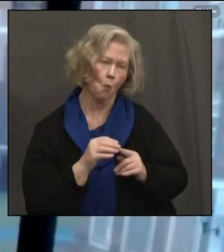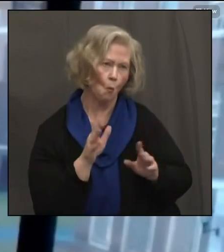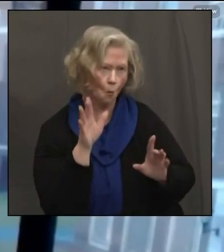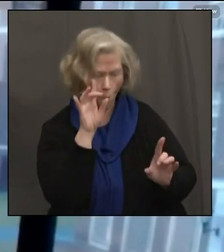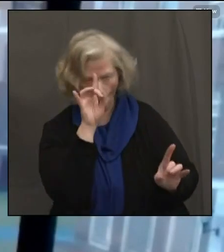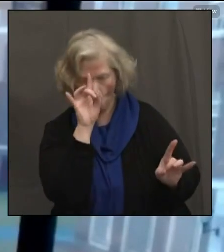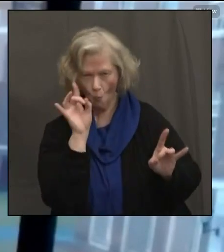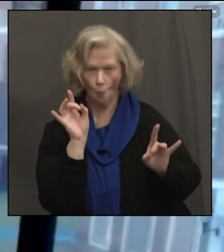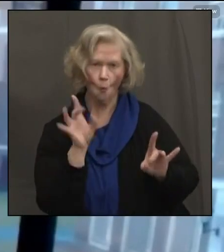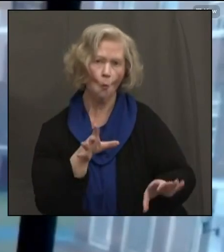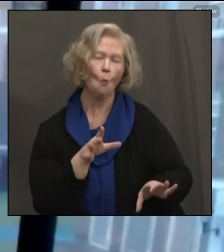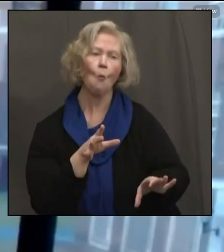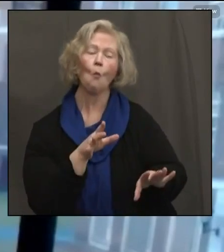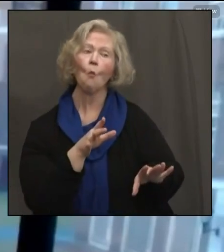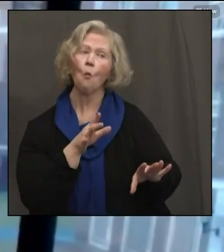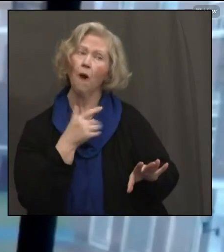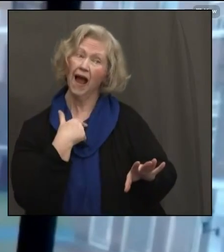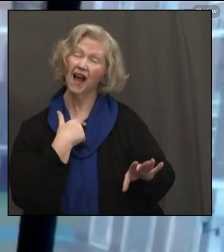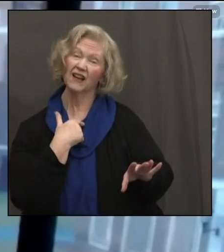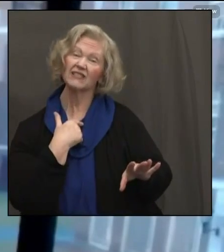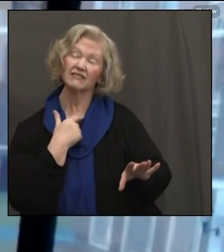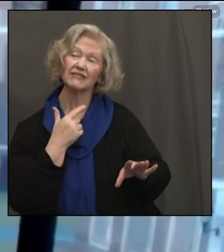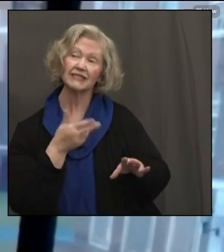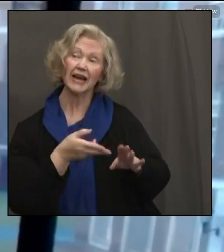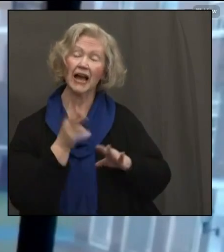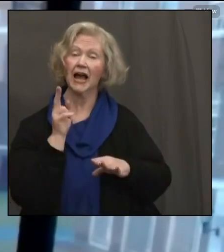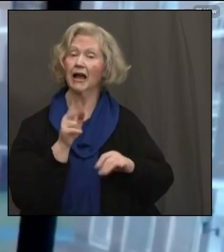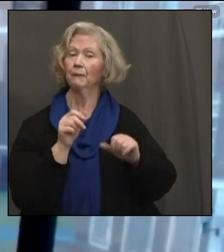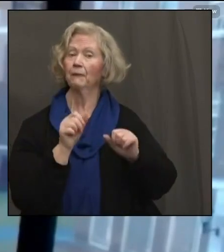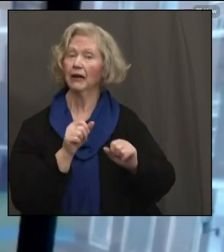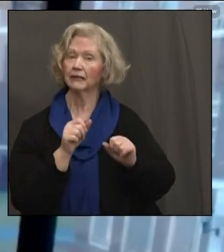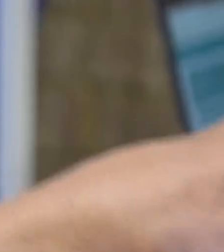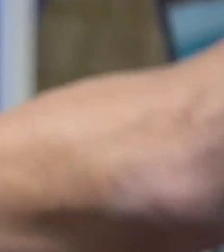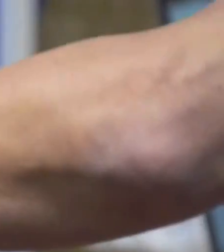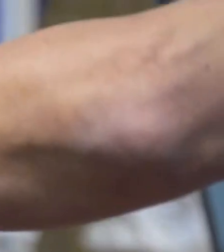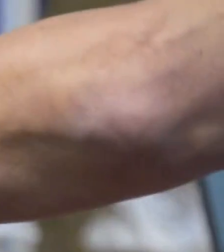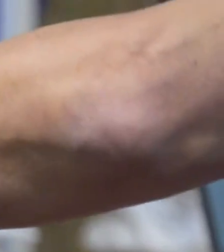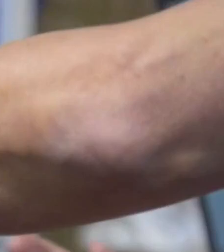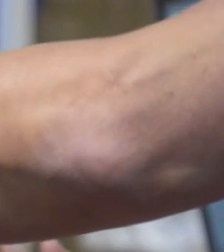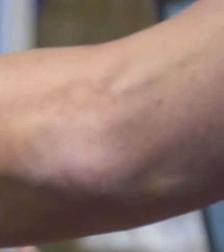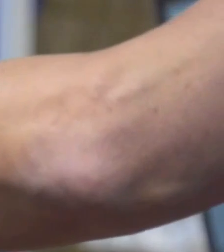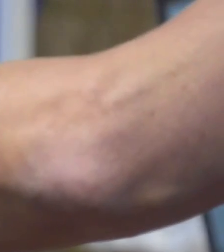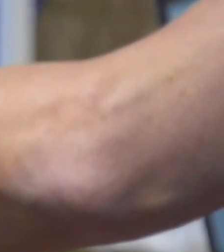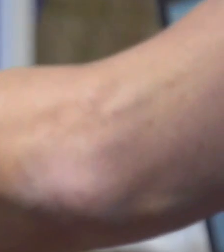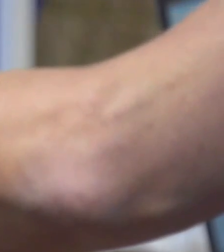AND AT LST FROM WHAT WE KNOW AT THIS MOMENT THE AND AT LST FROM WHAT WE KNOW AT THIS MOMENT THE UK AND AT LST FROM WHAT WE KNOW AT THIS MOMENT THE UK VARIANT AT THIS MOMENT THE UK VARIANT AT THIS MOMENT THE UK VARIANT WHICH AT THIS MOMENT THE UK VARIANT WHICH WE AT THIS MOMENT THE UK VARIANT WHICH WE CALL AT THIS MOMENT THE UK VARIANT WHICH WE CALL B AT THIS MOMENT THE UK VARIANT WHICH WE CALL B ONE AT THIS MOMENT THE UK VARIANT WHICH WE CALL B ONE ONE AT THIS MOMENT THE UK VARIANT WHICH WE CALL B ONE ONE SEVEN WHICH WE CALL B ONE ONE SEVEN WHICH WE CALL B ONE ONE SEVEN IS WHICH WE CALL B ONE ONE SEVEN IS ACTUALLY WHICH WE CALL B ONE ONE SEVEN IS ACTUALLY MORE WHICH WE CALL B ONE ONE SEVEN IS ACTUALLY MORE VIRULENT WHICH WE CALL B ONE ONE SEVEN IS ACTUALLY MORE VIRULENT AND IS ACTUALLY MORE VIRULENT AND